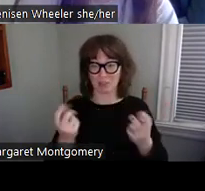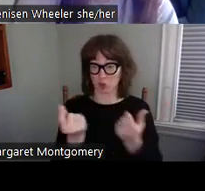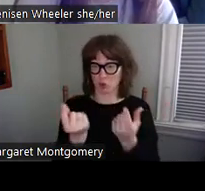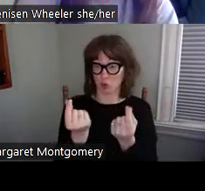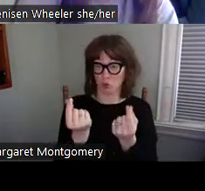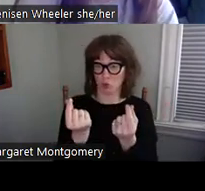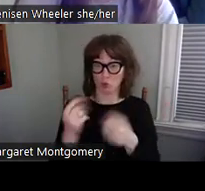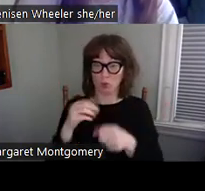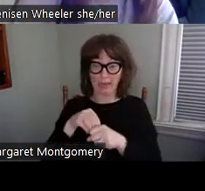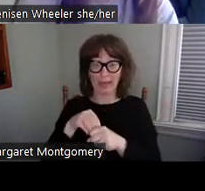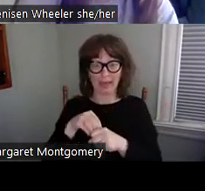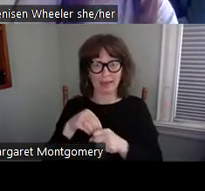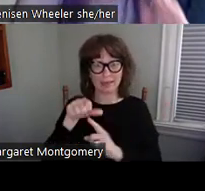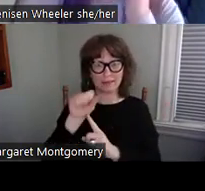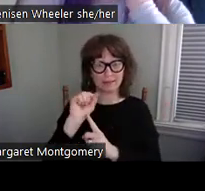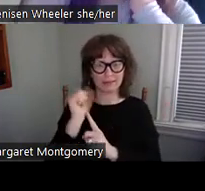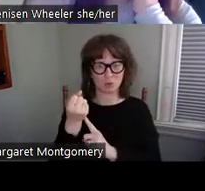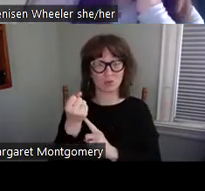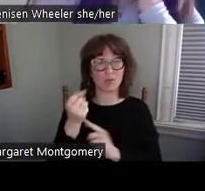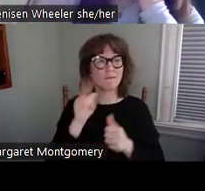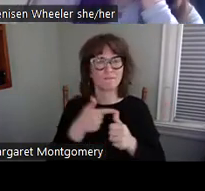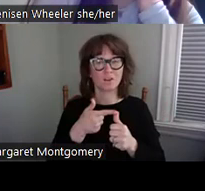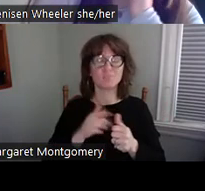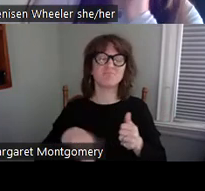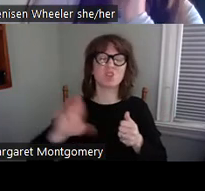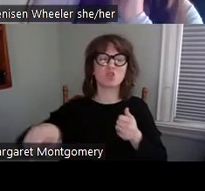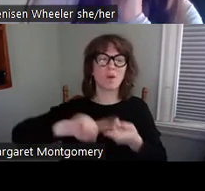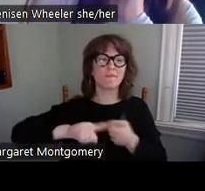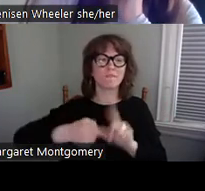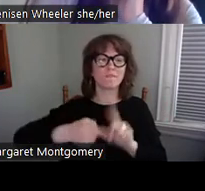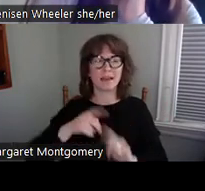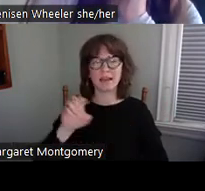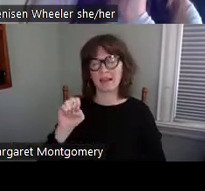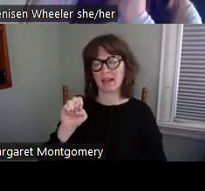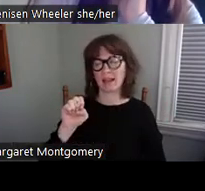13:13:51 So the first is your friend elizabeth and a Guy she's been at work, John. have been